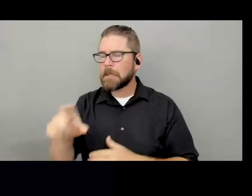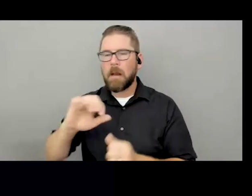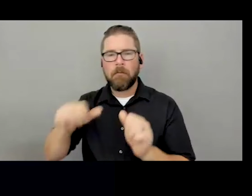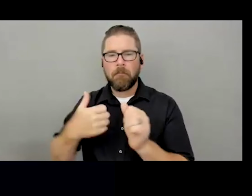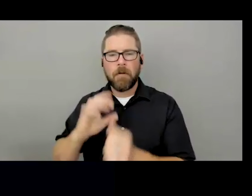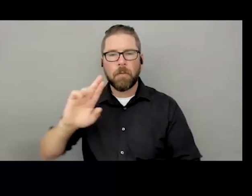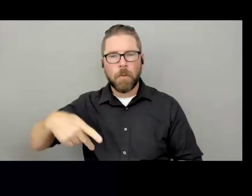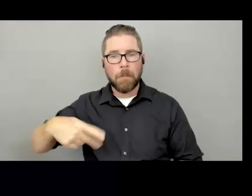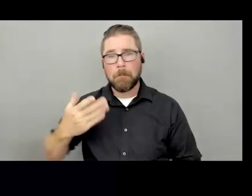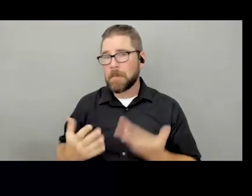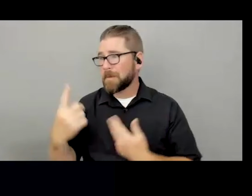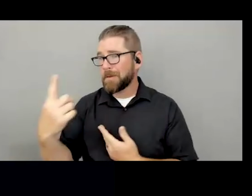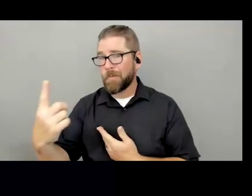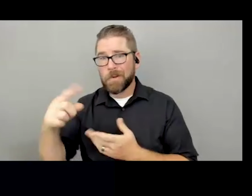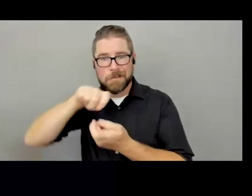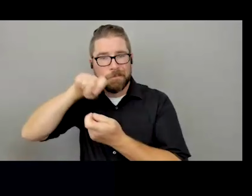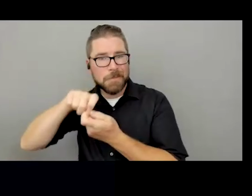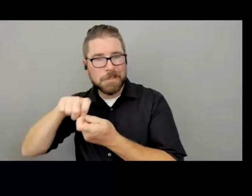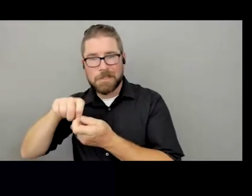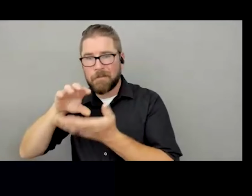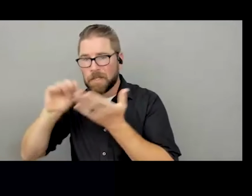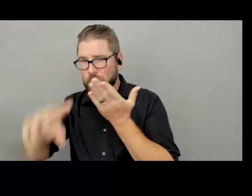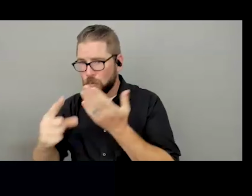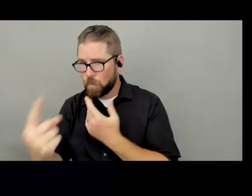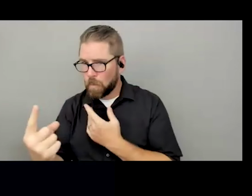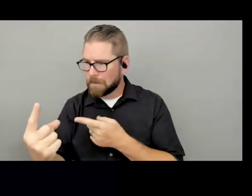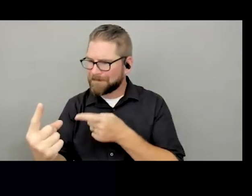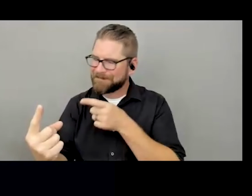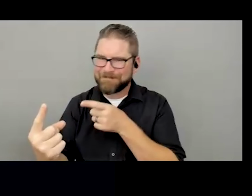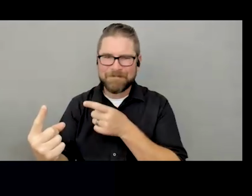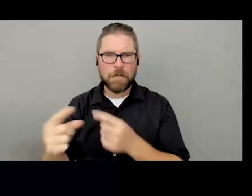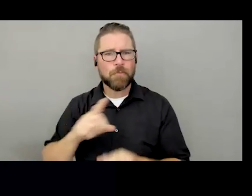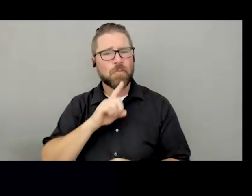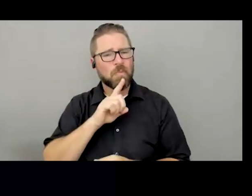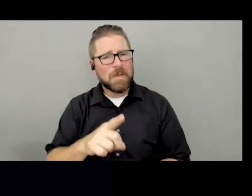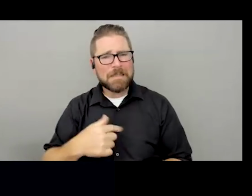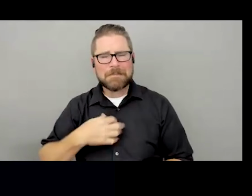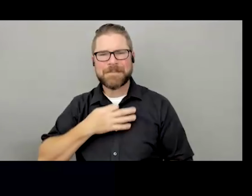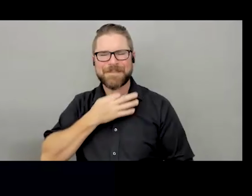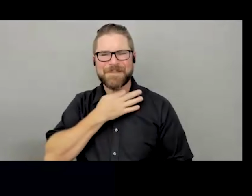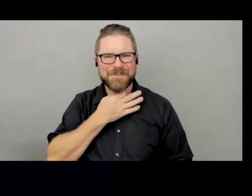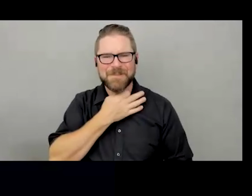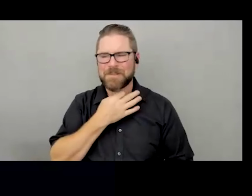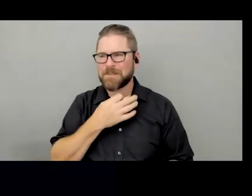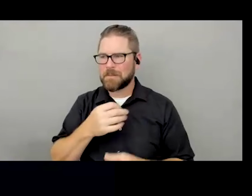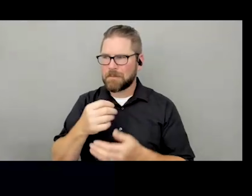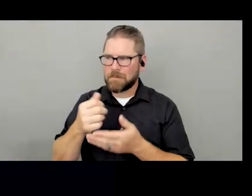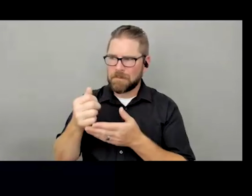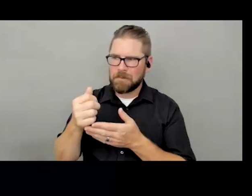man like I really want to know if this student has been, you know, reached out or if I could help or whatnot.